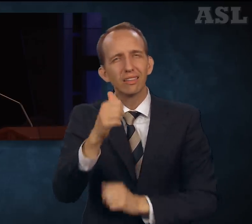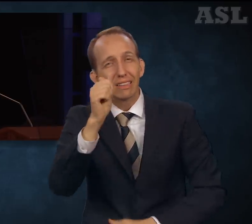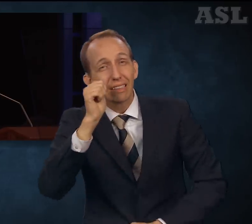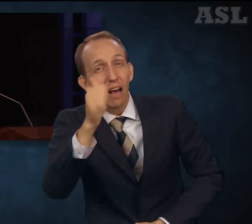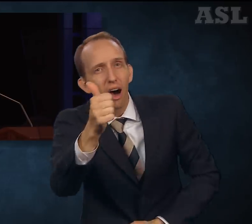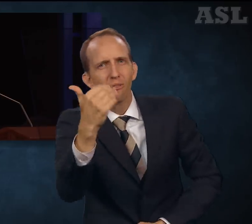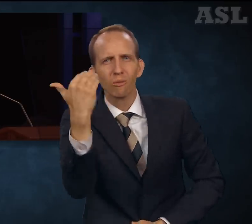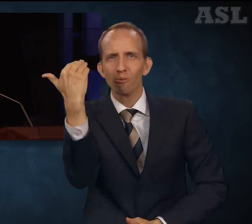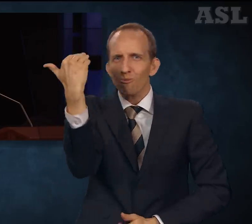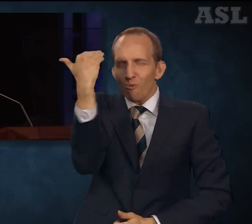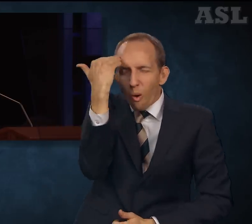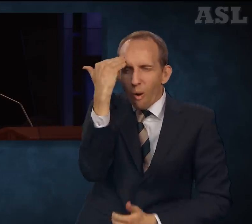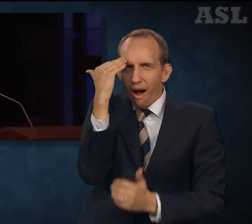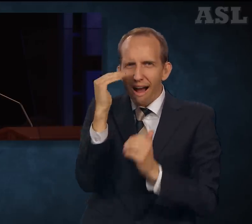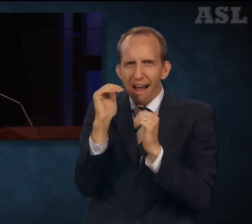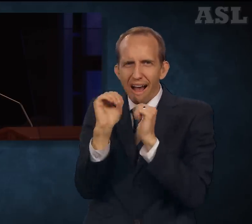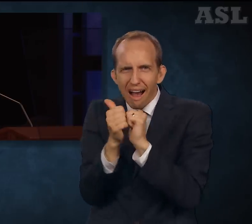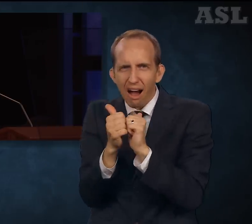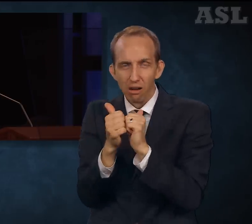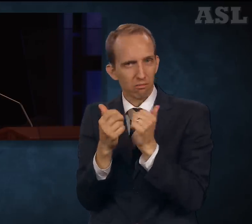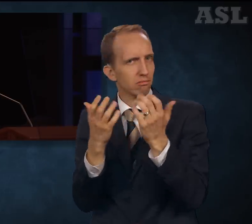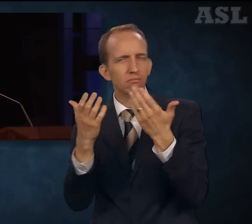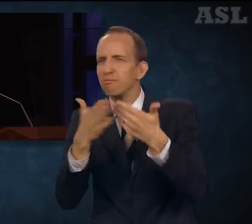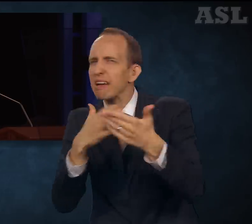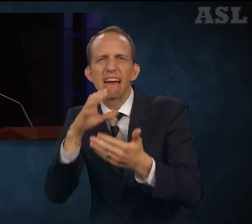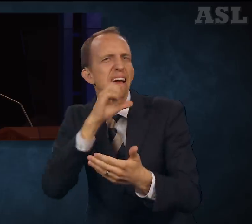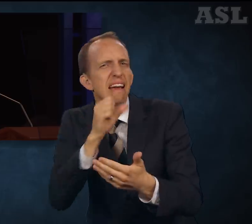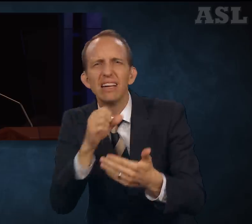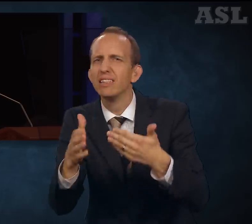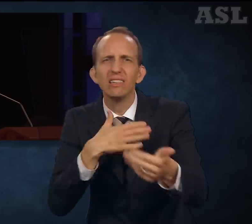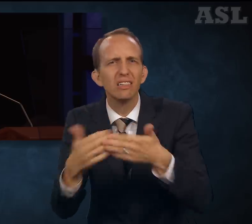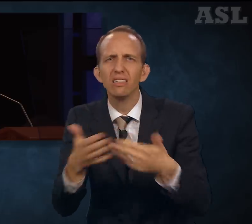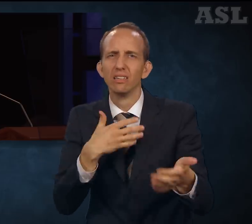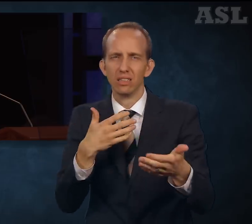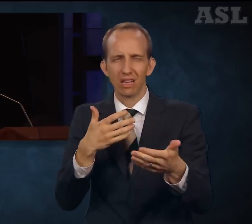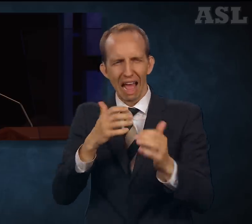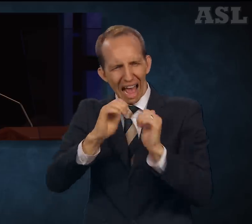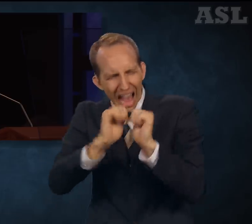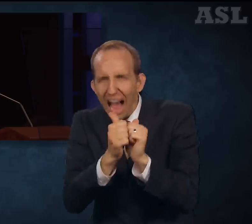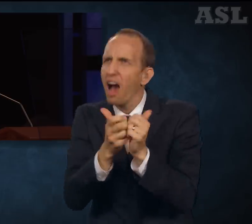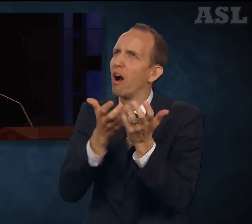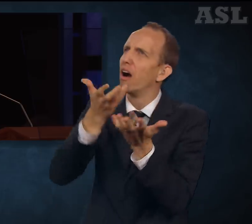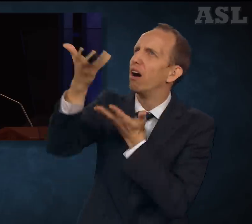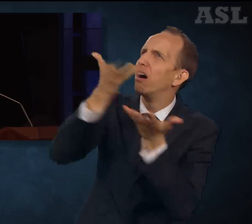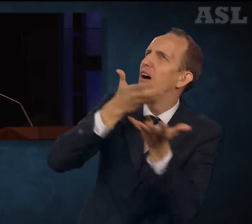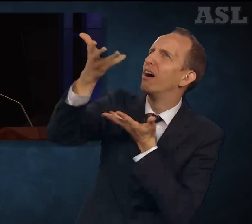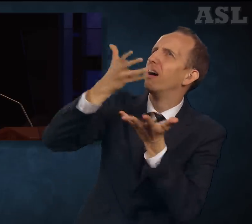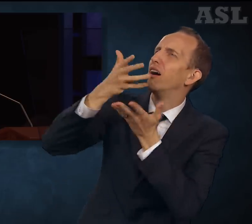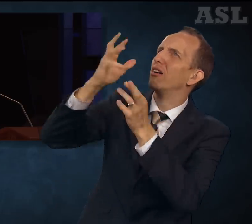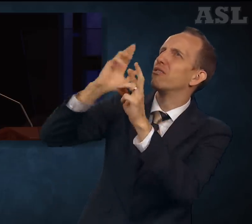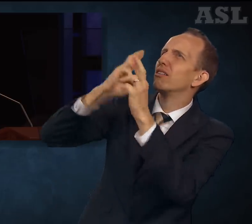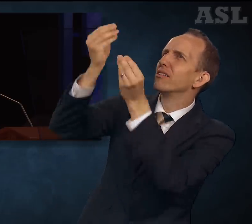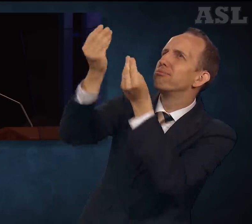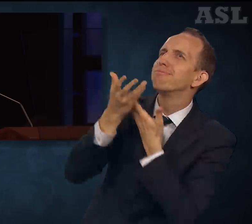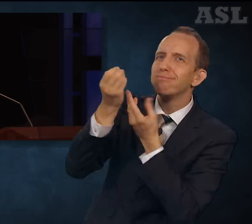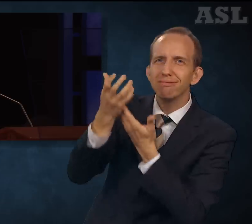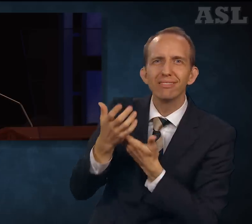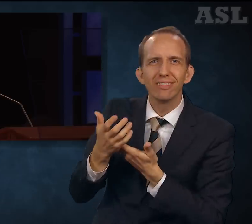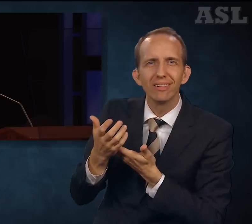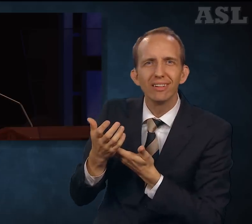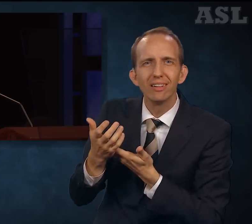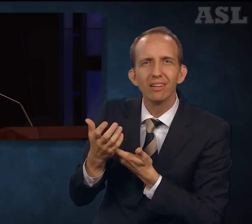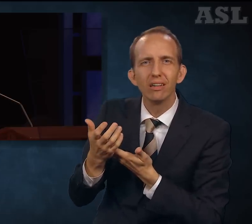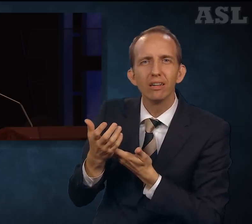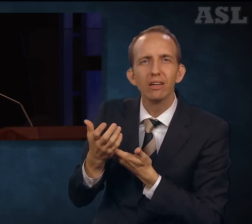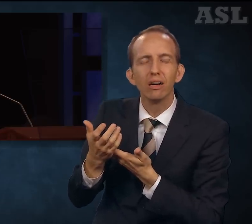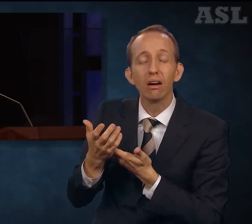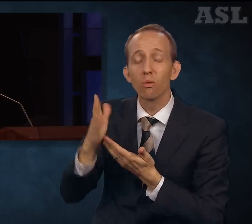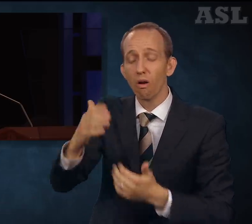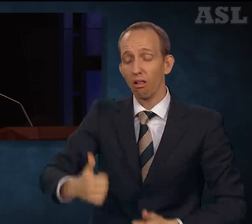YOU CAN LEARN FOR